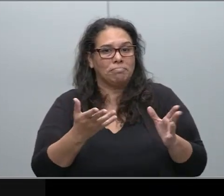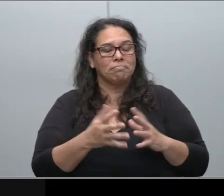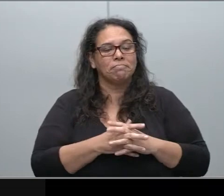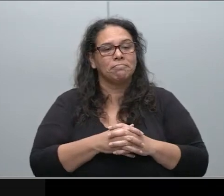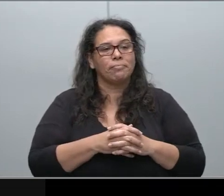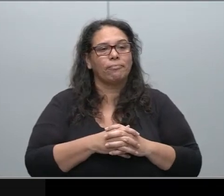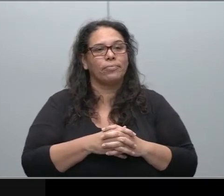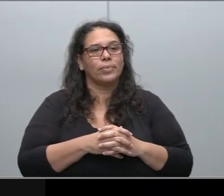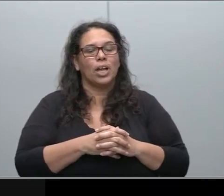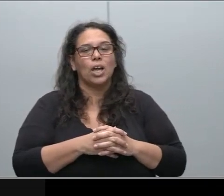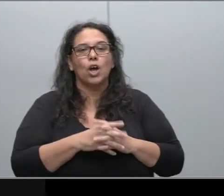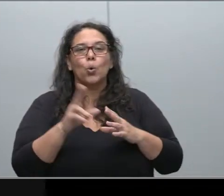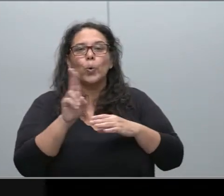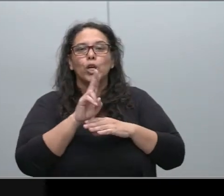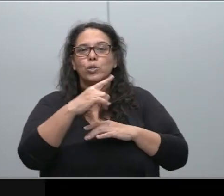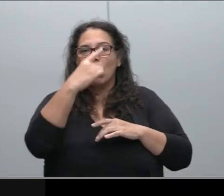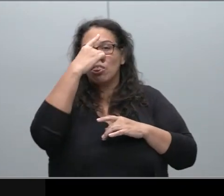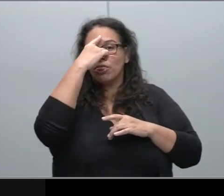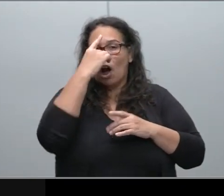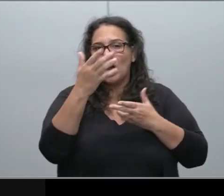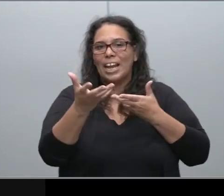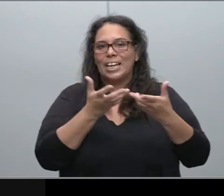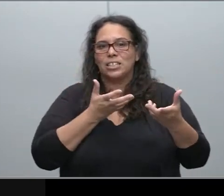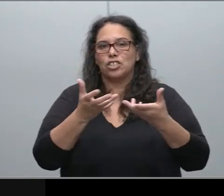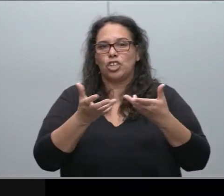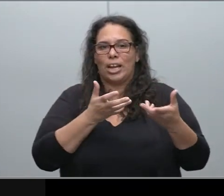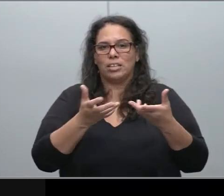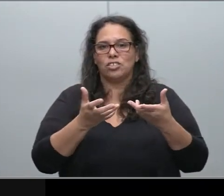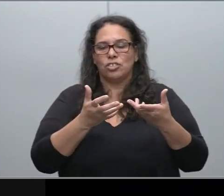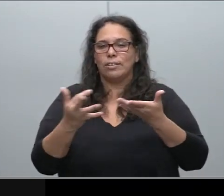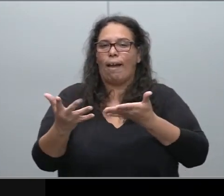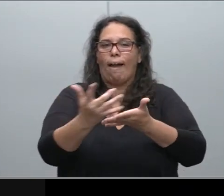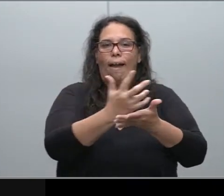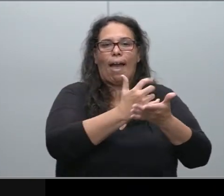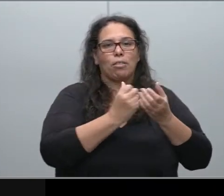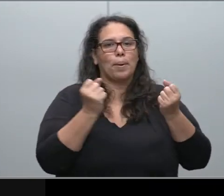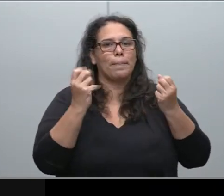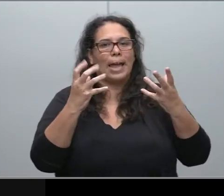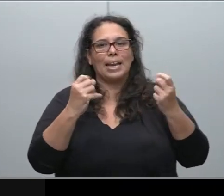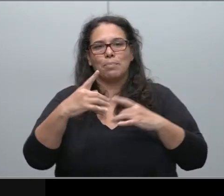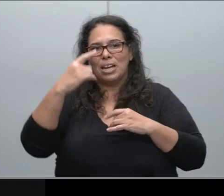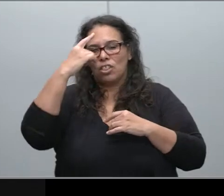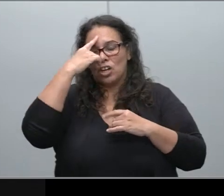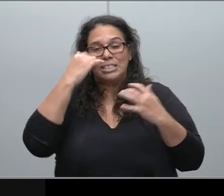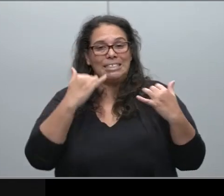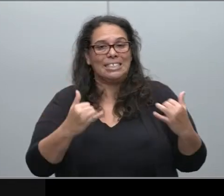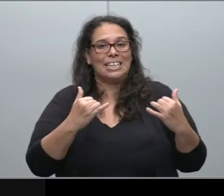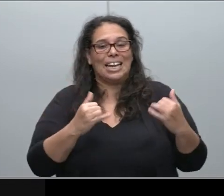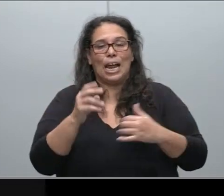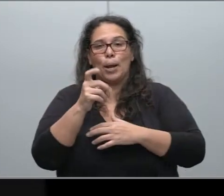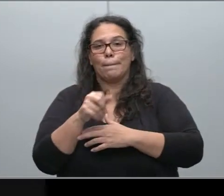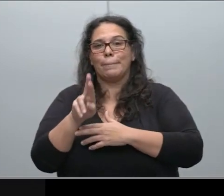And so we're gonna run through, as Dr. Salazar said, these three questions through the Thought Exchange. This is a great tool where basically, I'll go